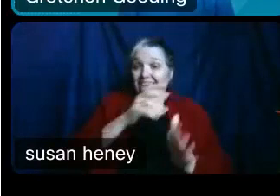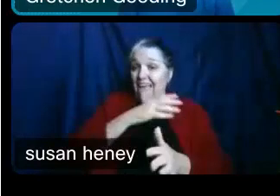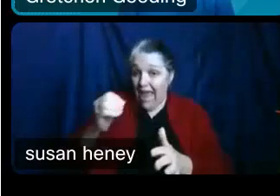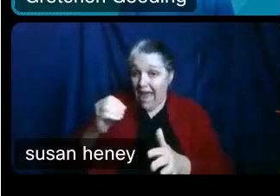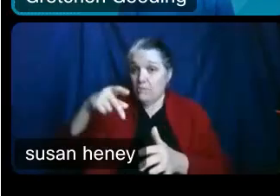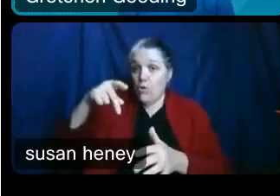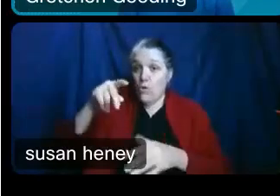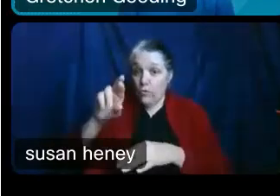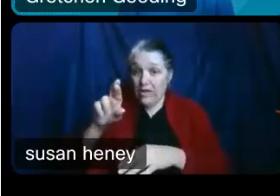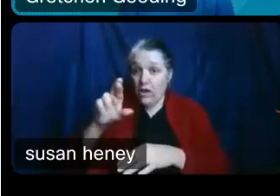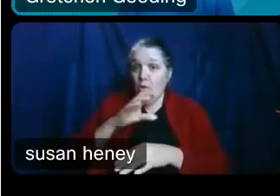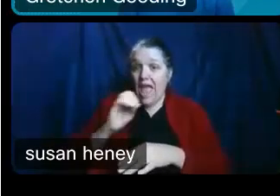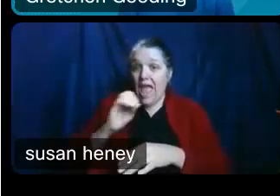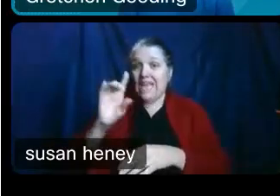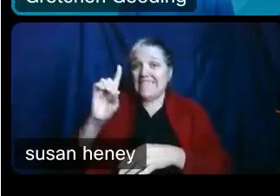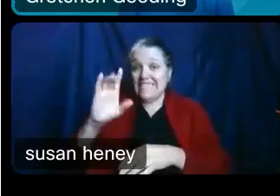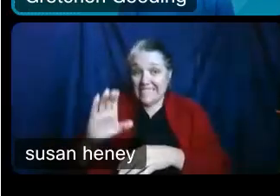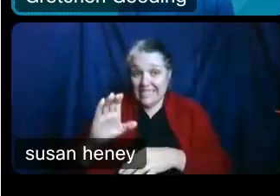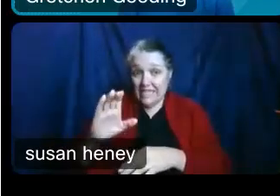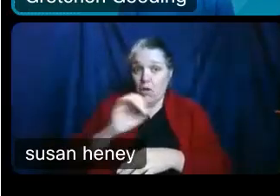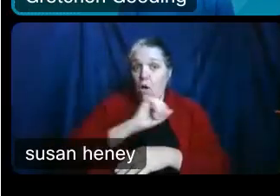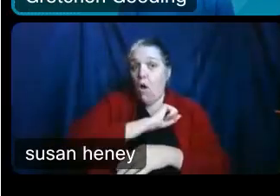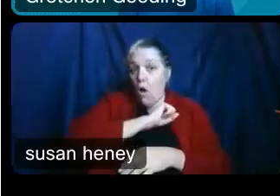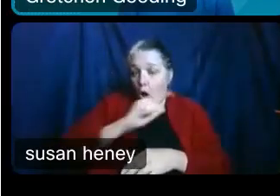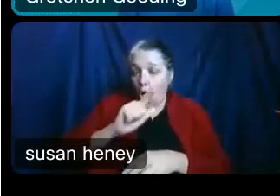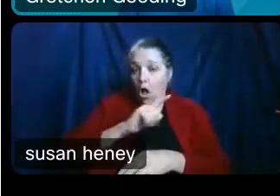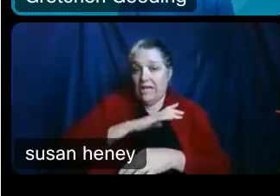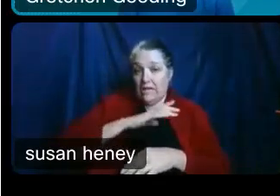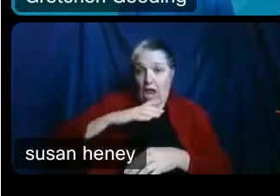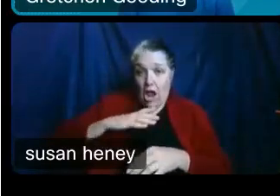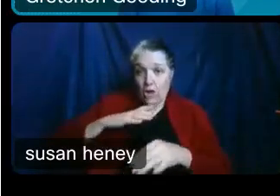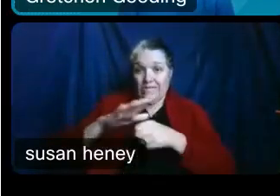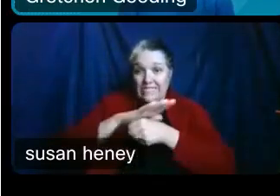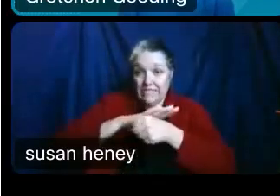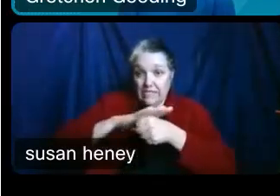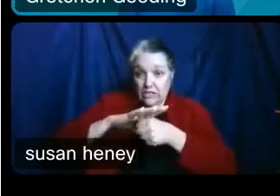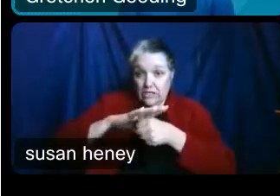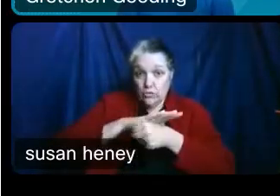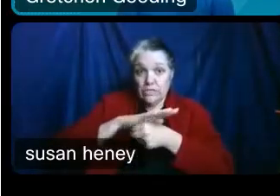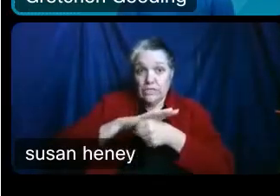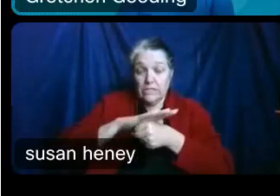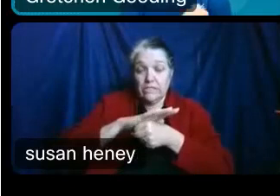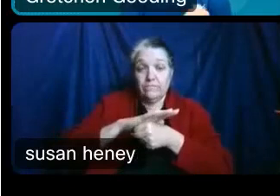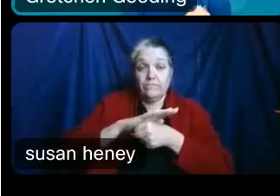areas, all congressional districts using the 118th congressional district boundaries, all